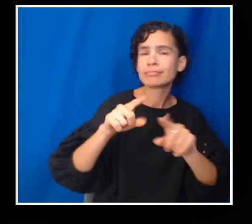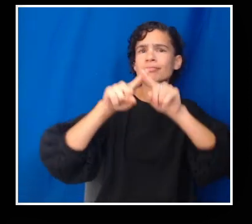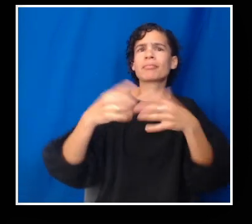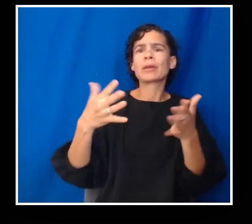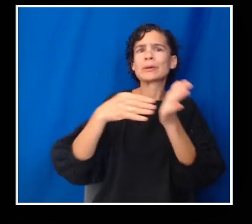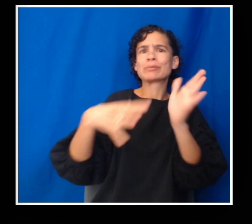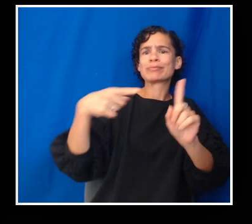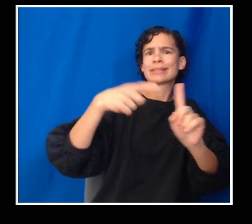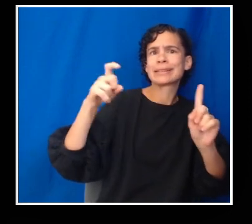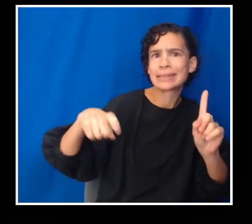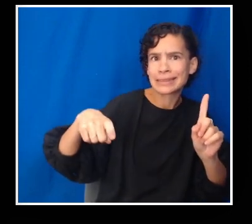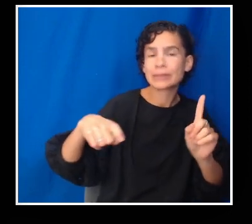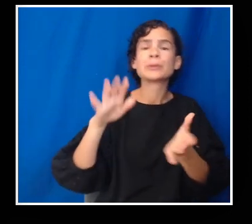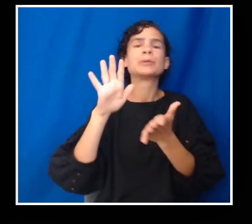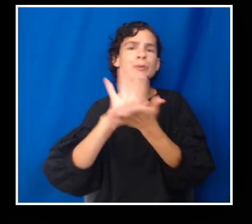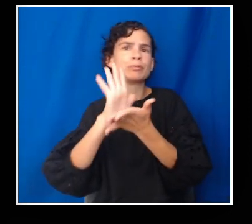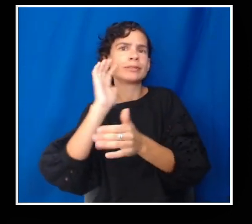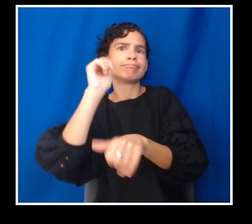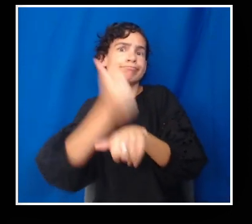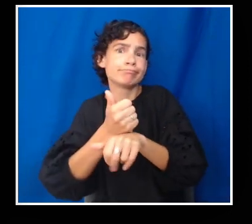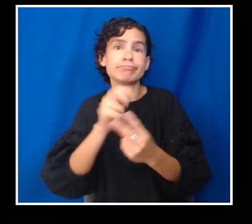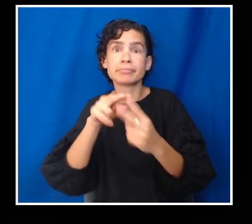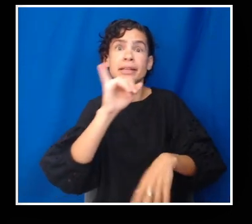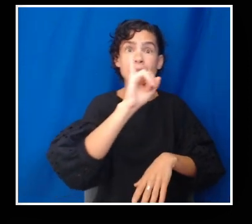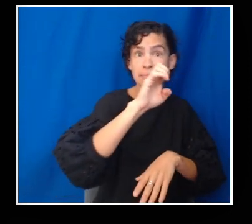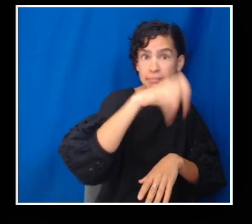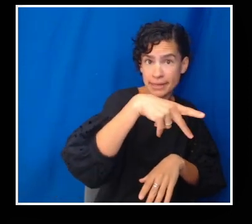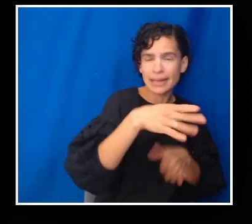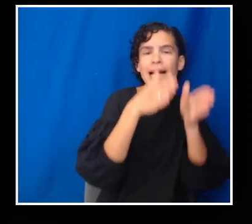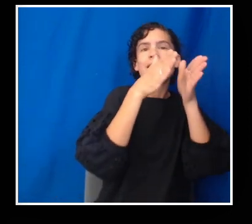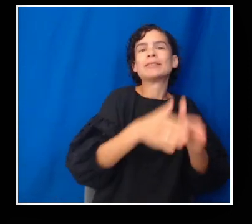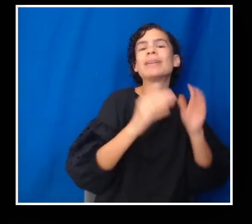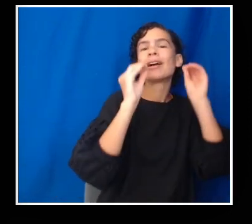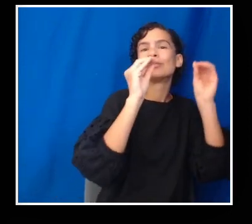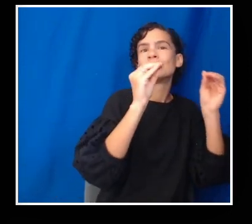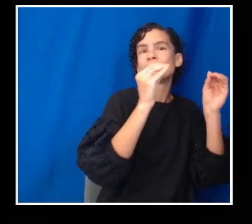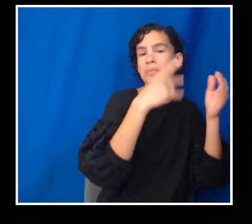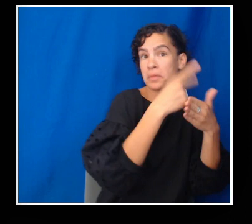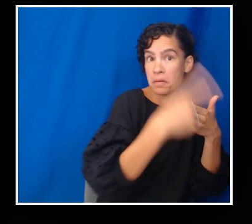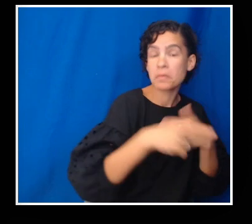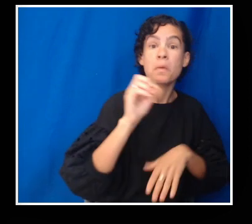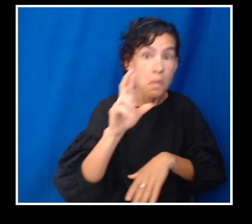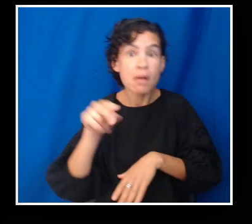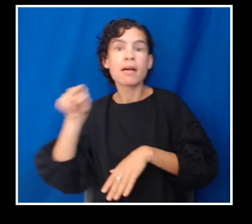the school will create either an Individualized Education Program, called an IEP for short, or a 504 Plan.